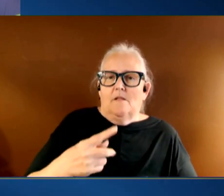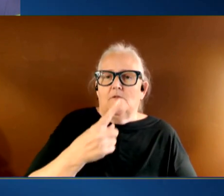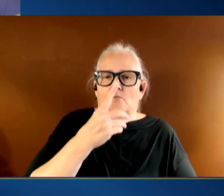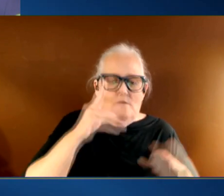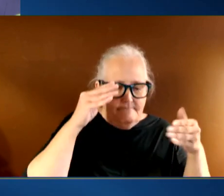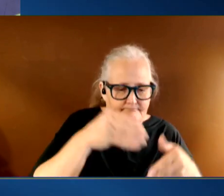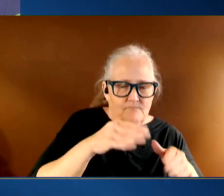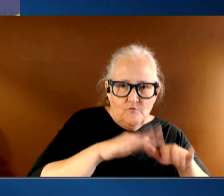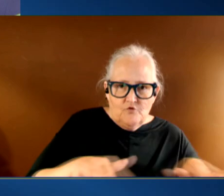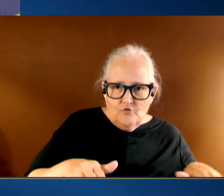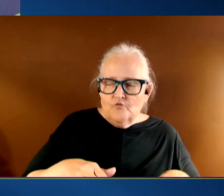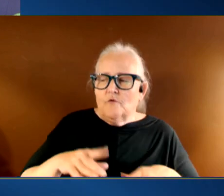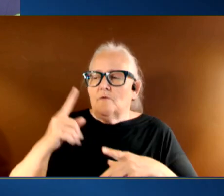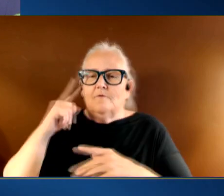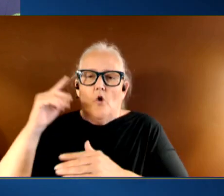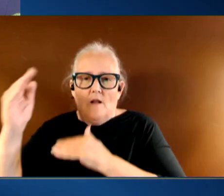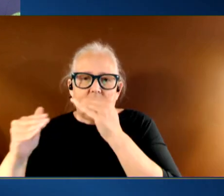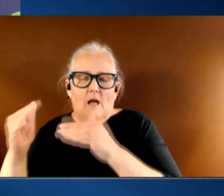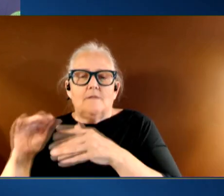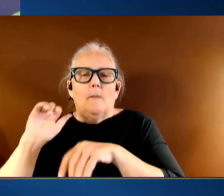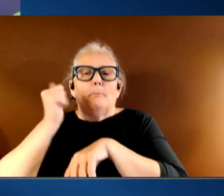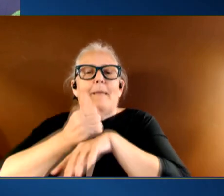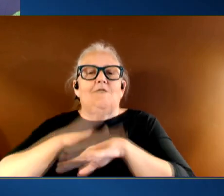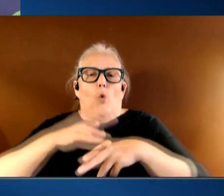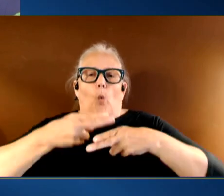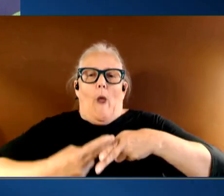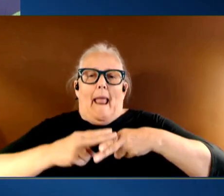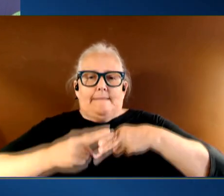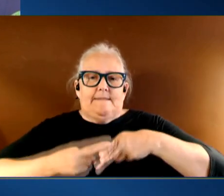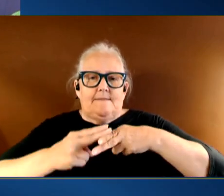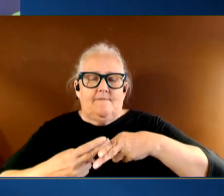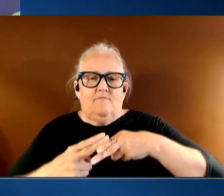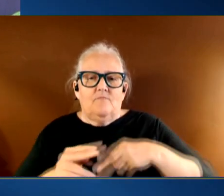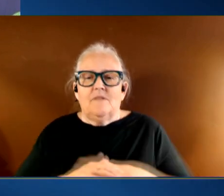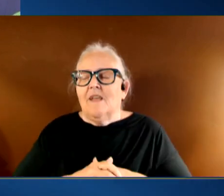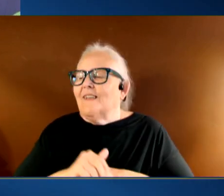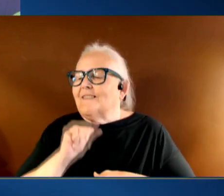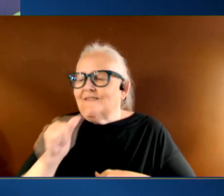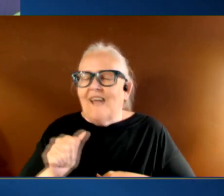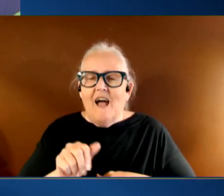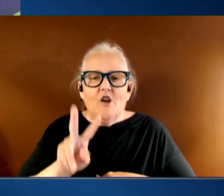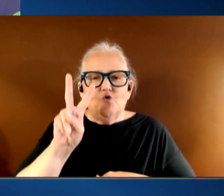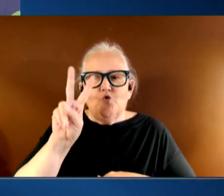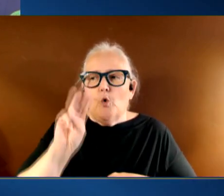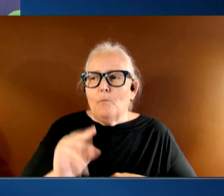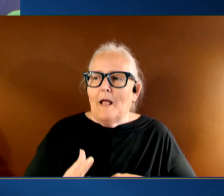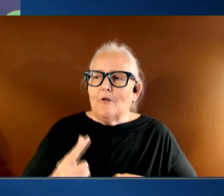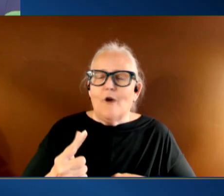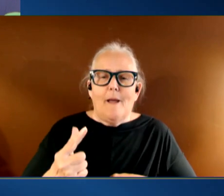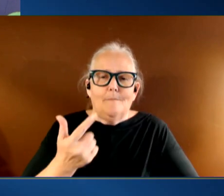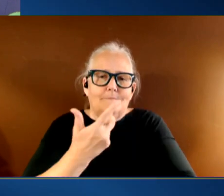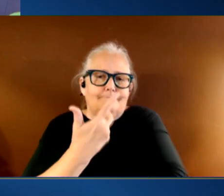treatments, not the 2 milligrams of morphine that I've heard stories about adults who weigh